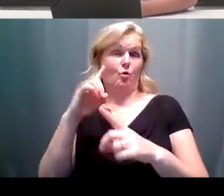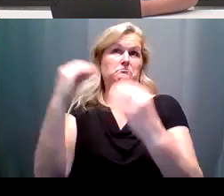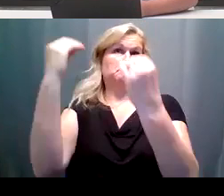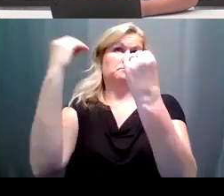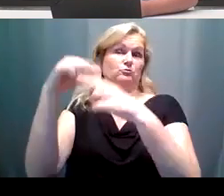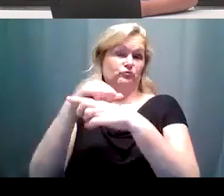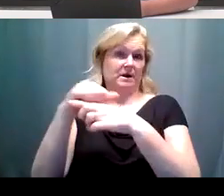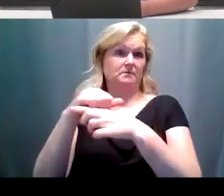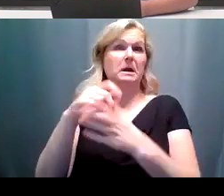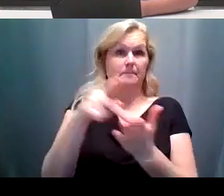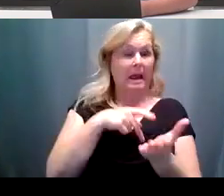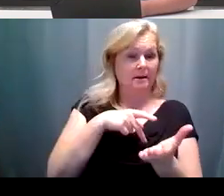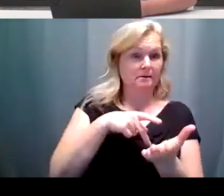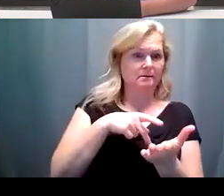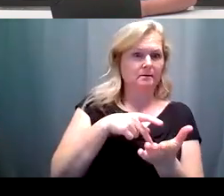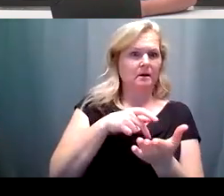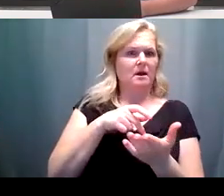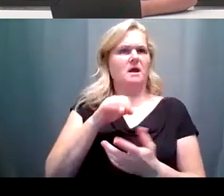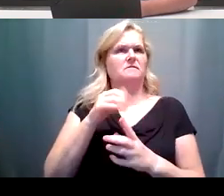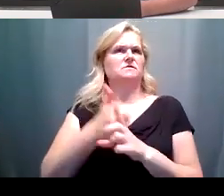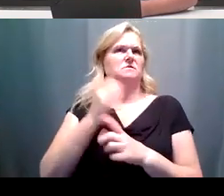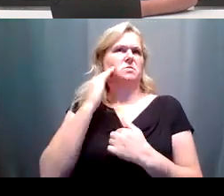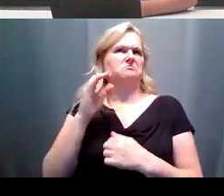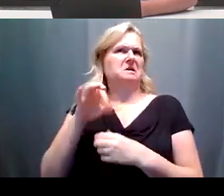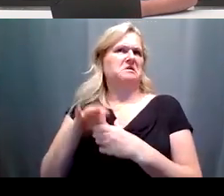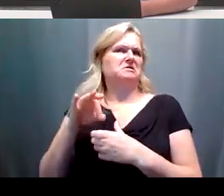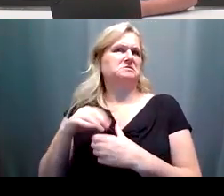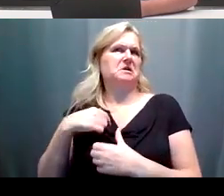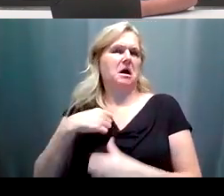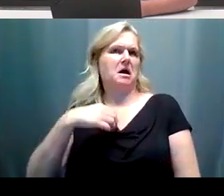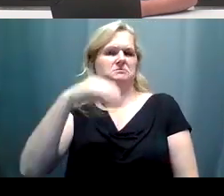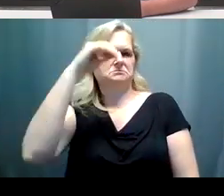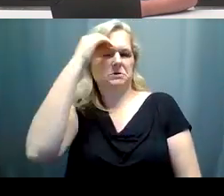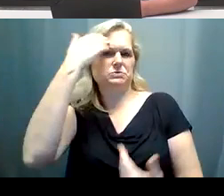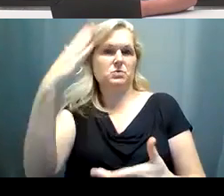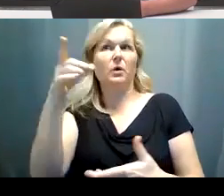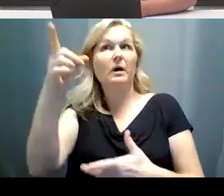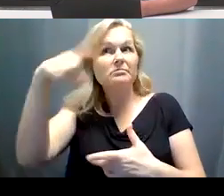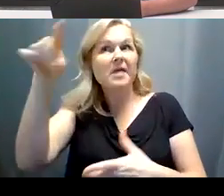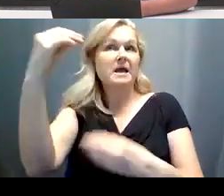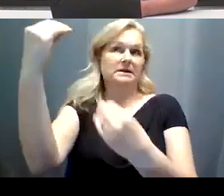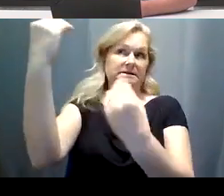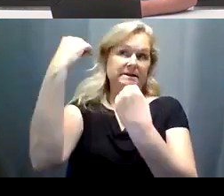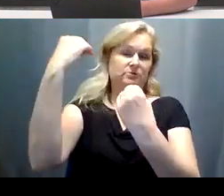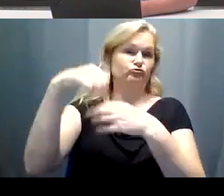If you're worried about not knowing much about an election they can train and you pay you for it through training